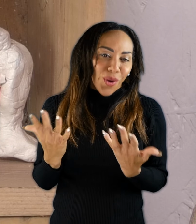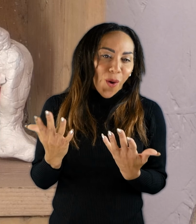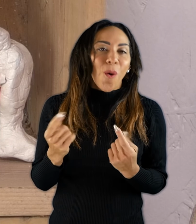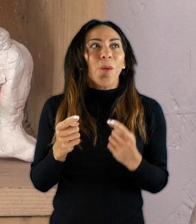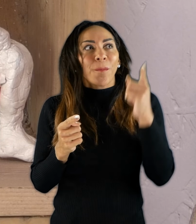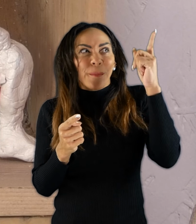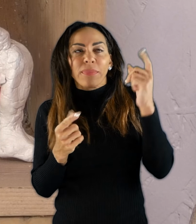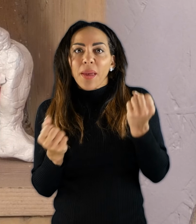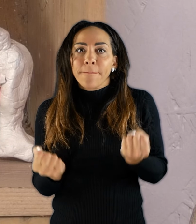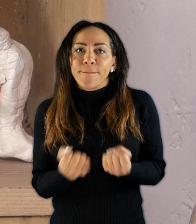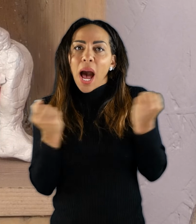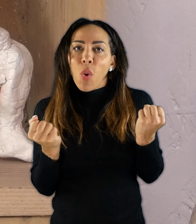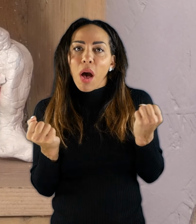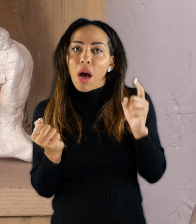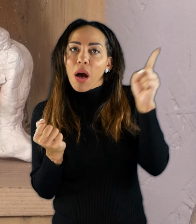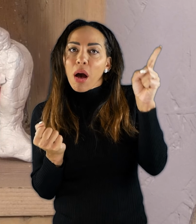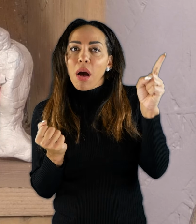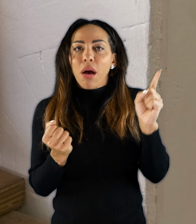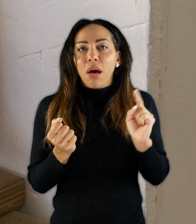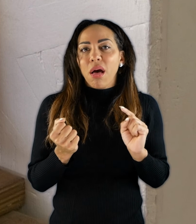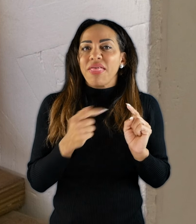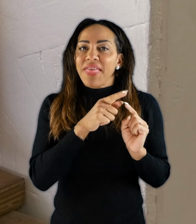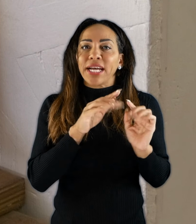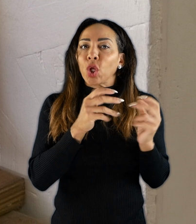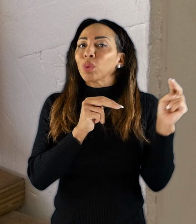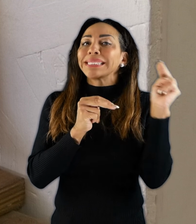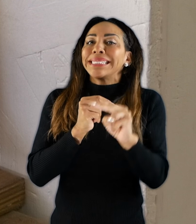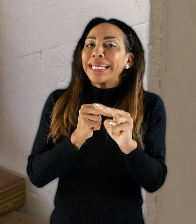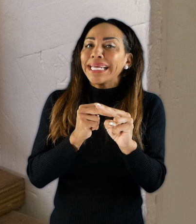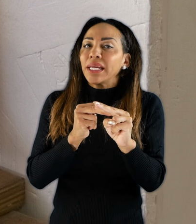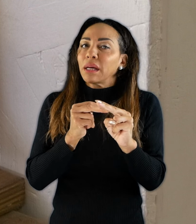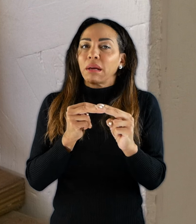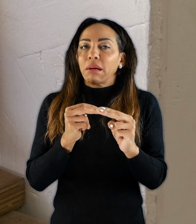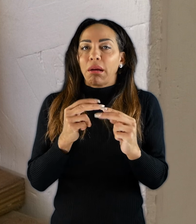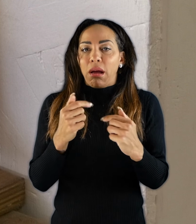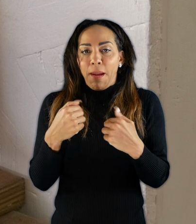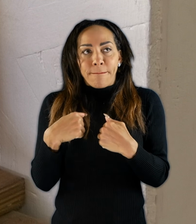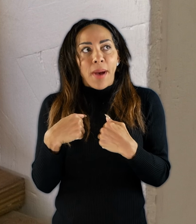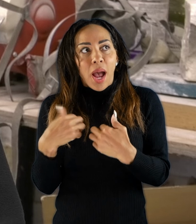power and the rank don't see that. They don't see the art that I'm interested in as being as